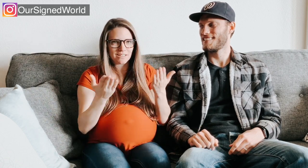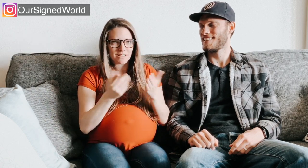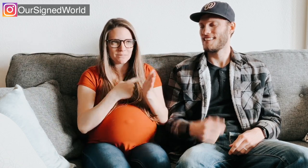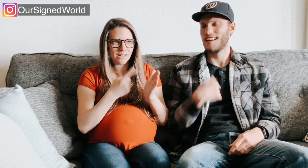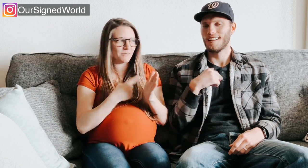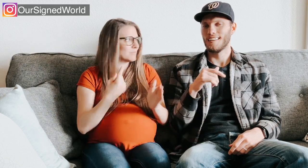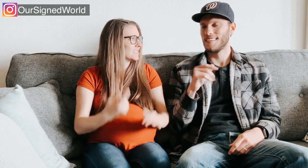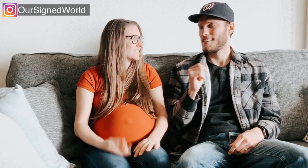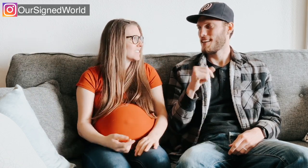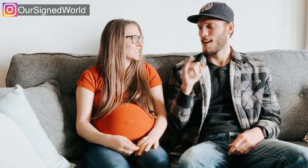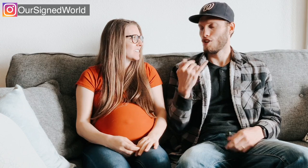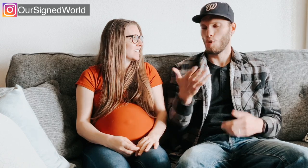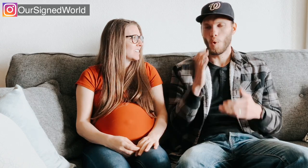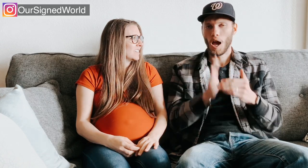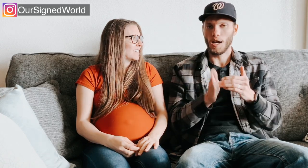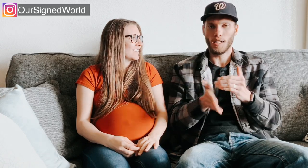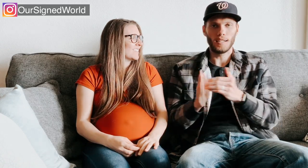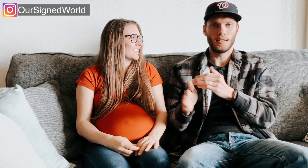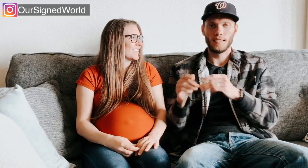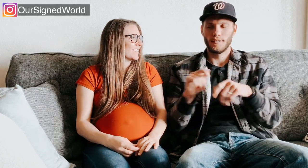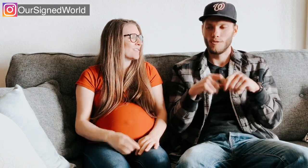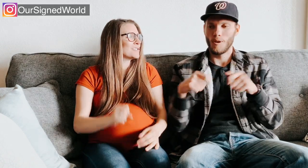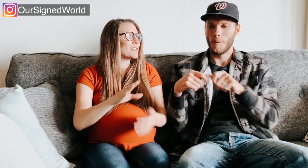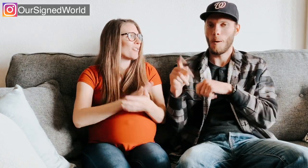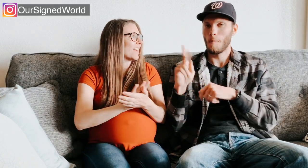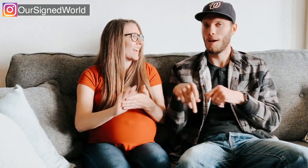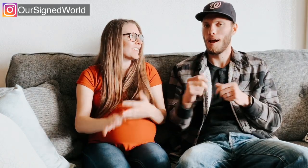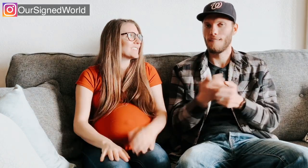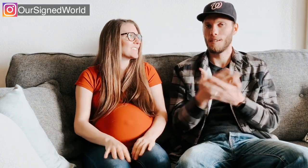building things sometimes. I just want to get everything done. I want to wrap it all up.